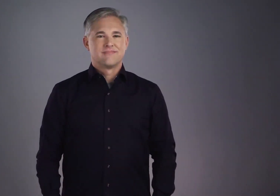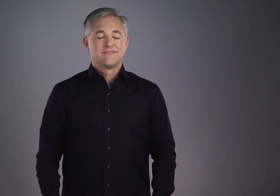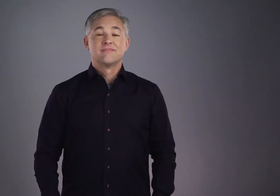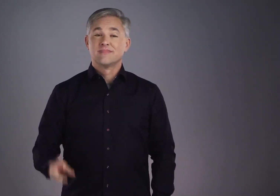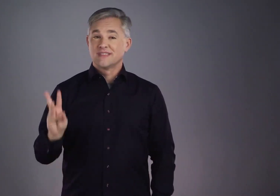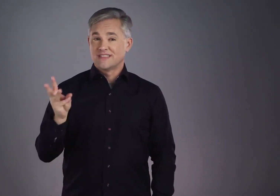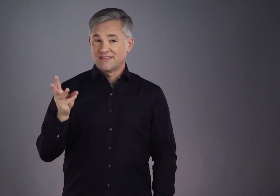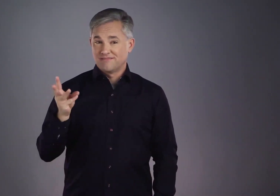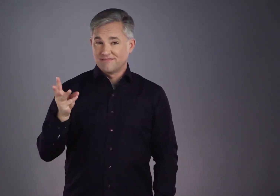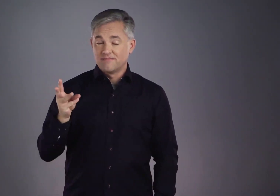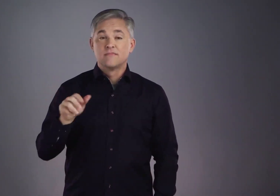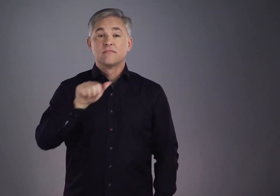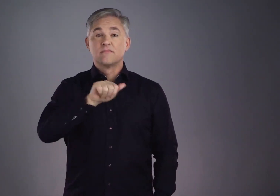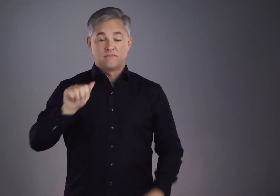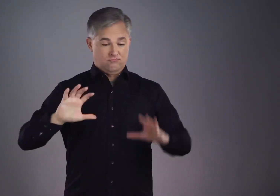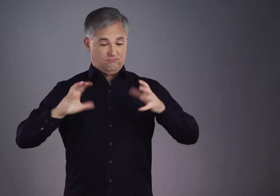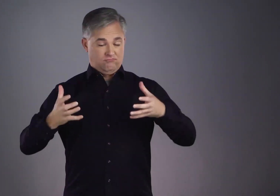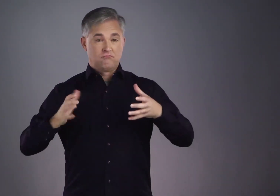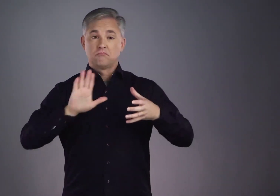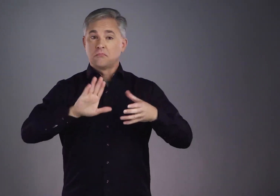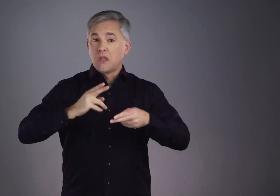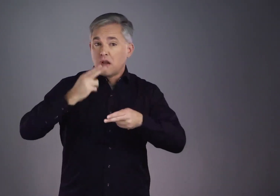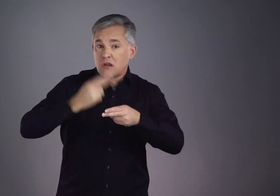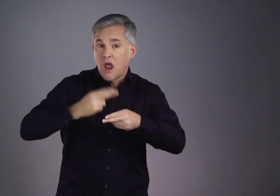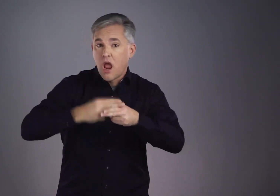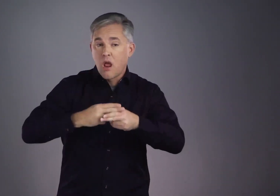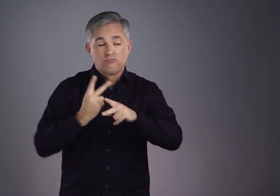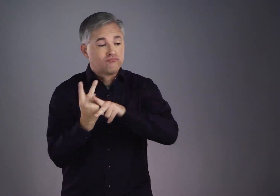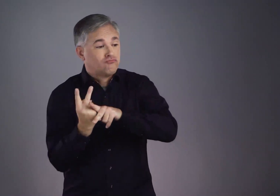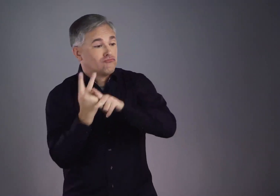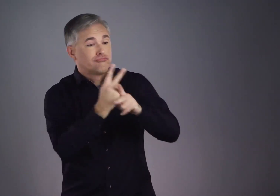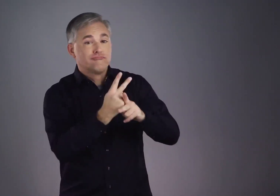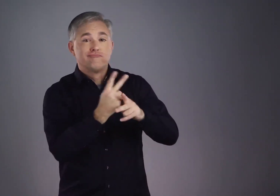Six — An A.A. group ought never endorse,